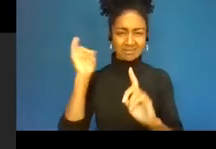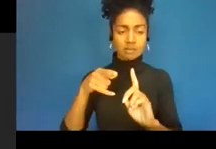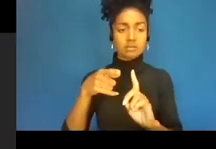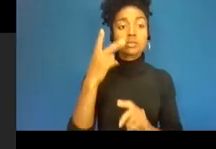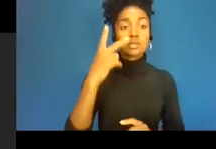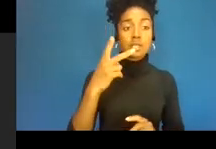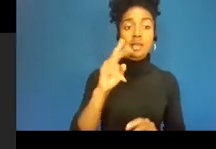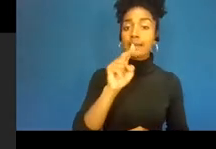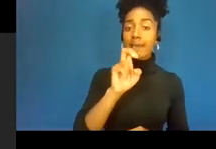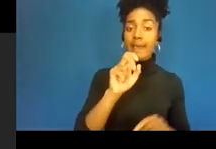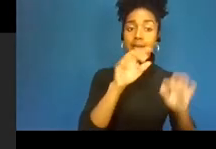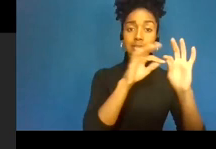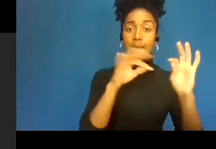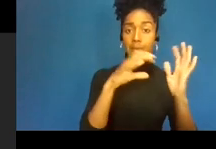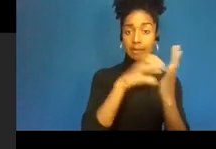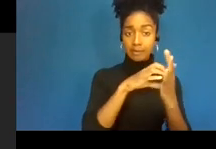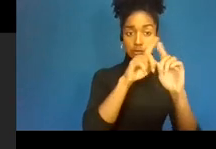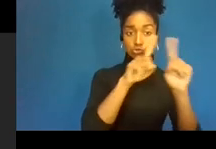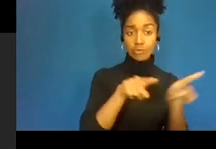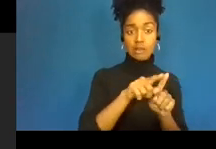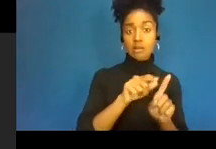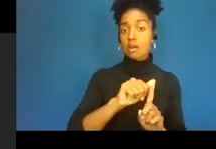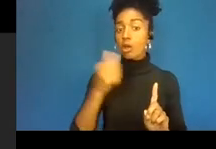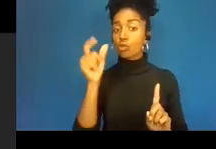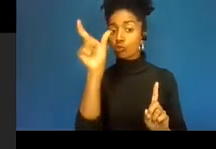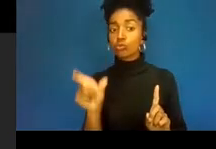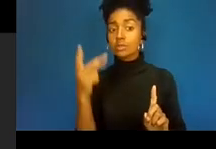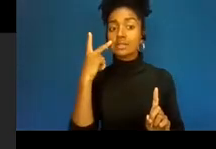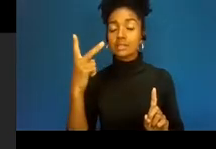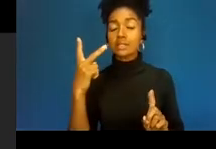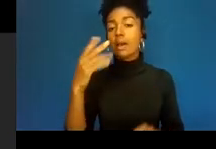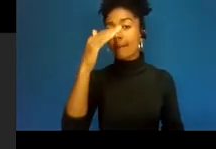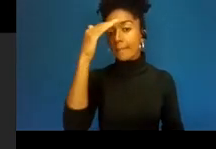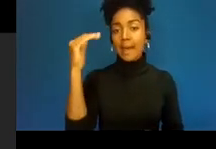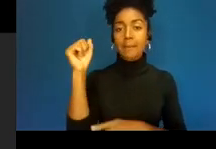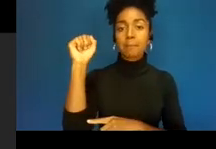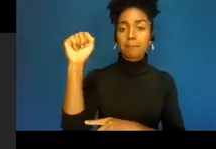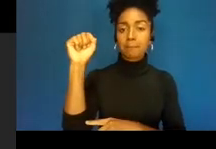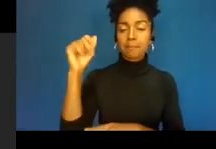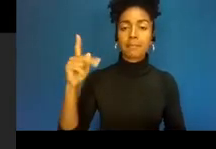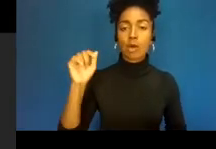is an image of a Black Power Fist with the Say Their Name logo,